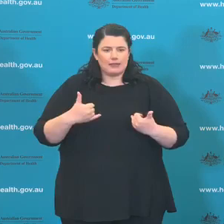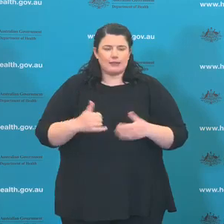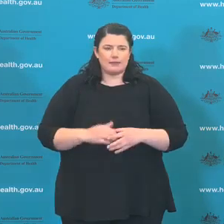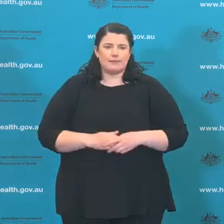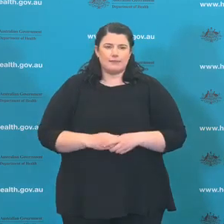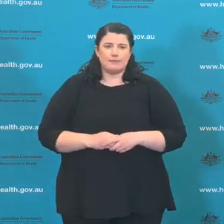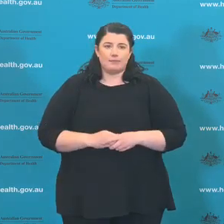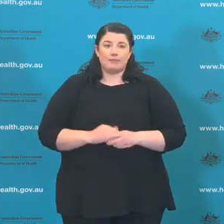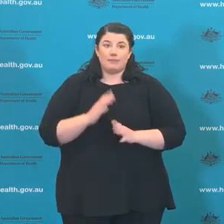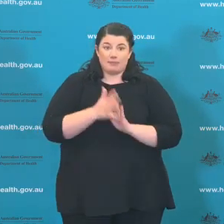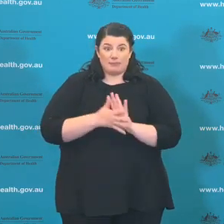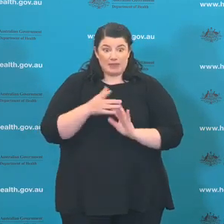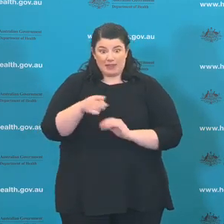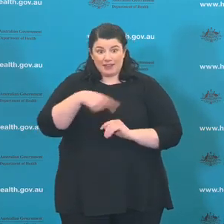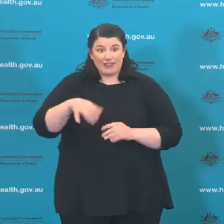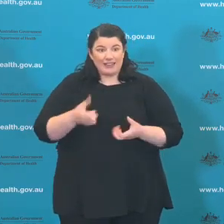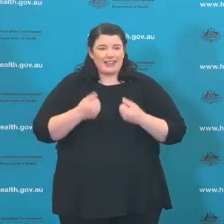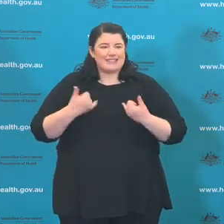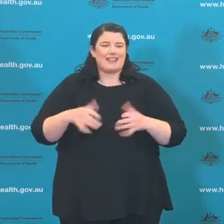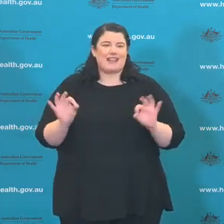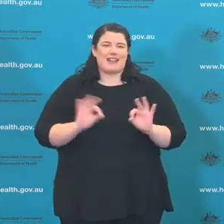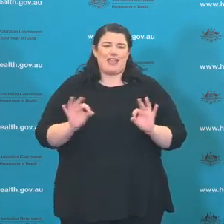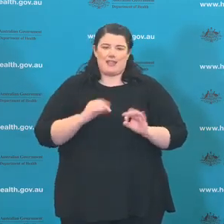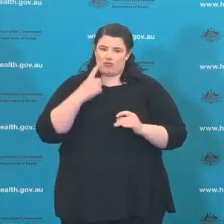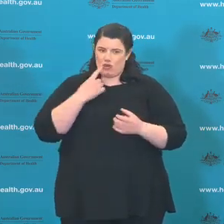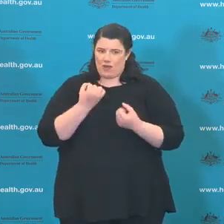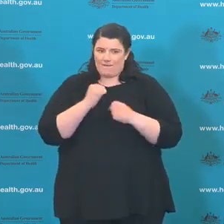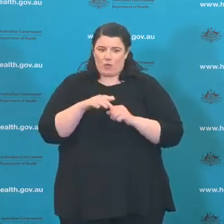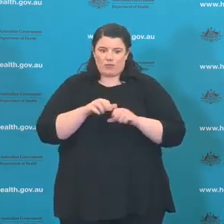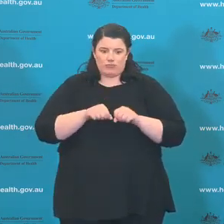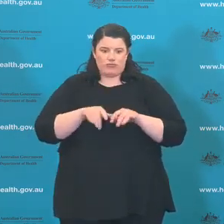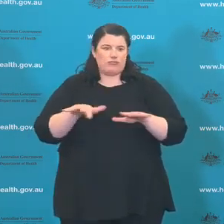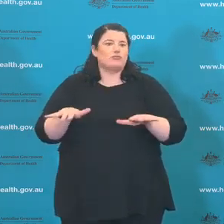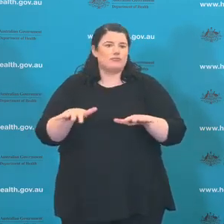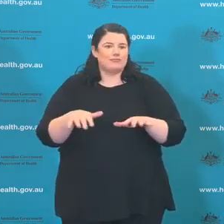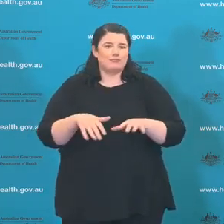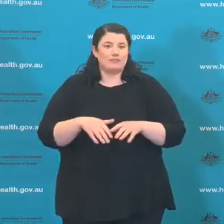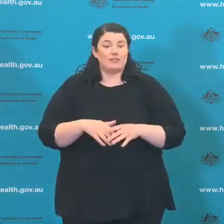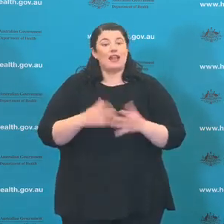never need a treatment. So that's our report for today, I am happy to take questions.